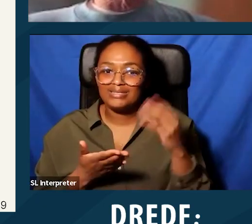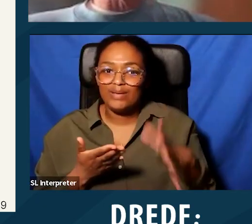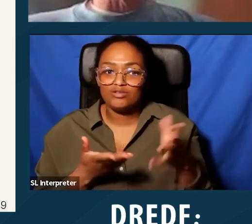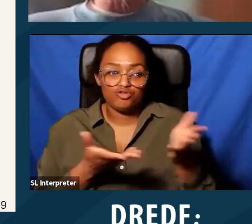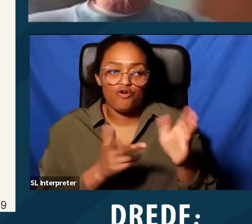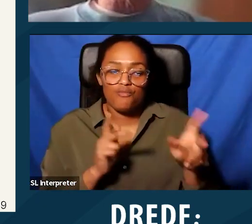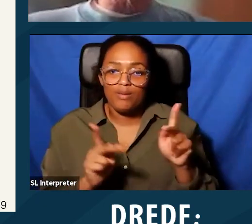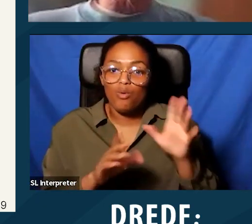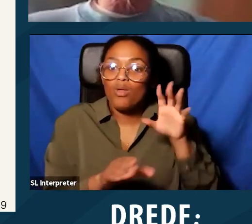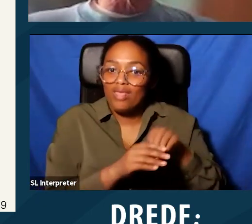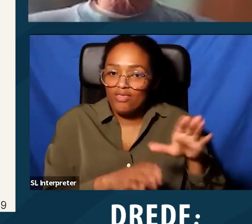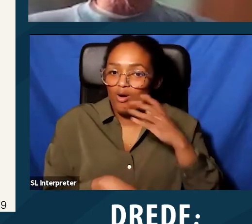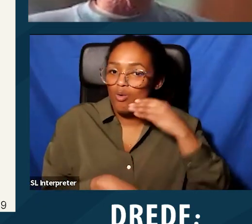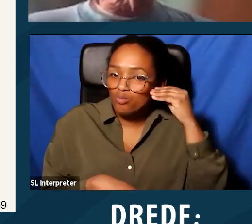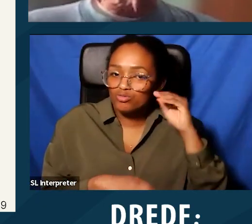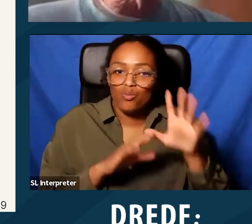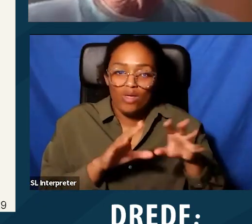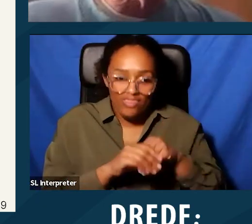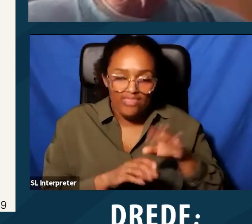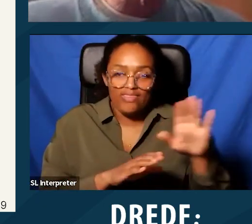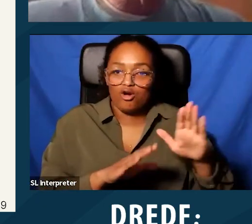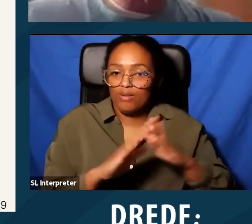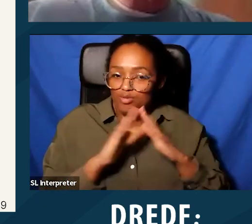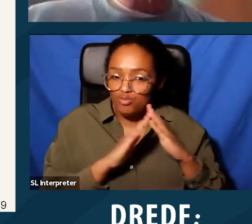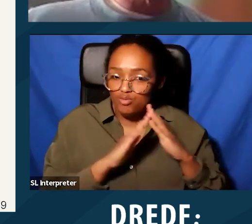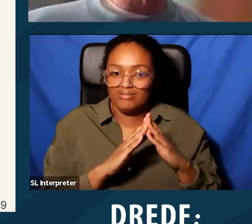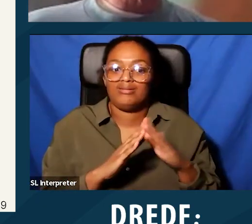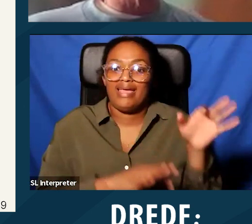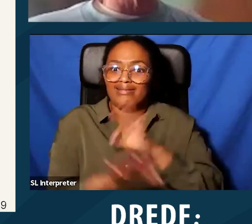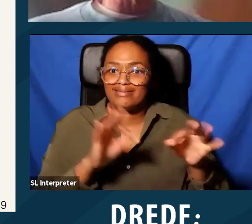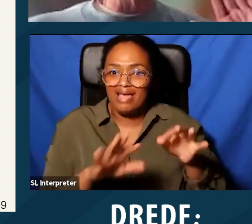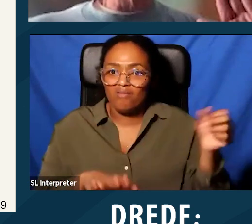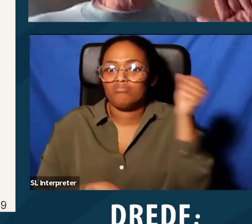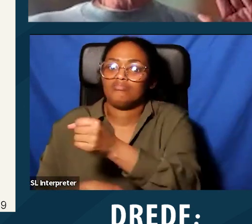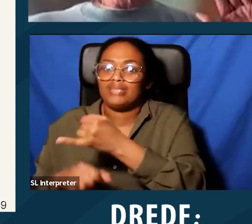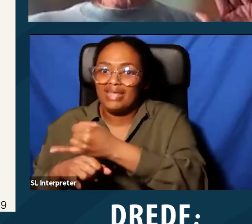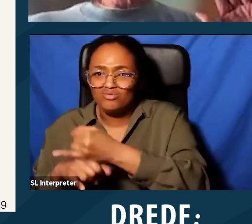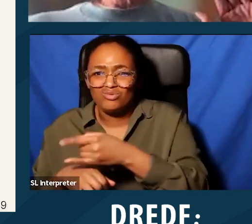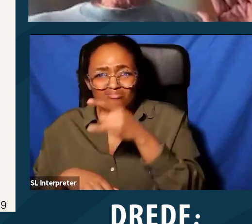communities. And a generation ago, there was bipartisan support for that kind of idea.